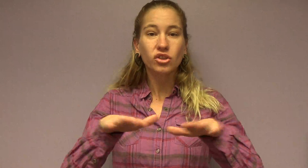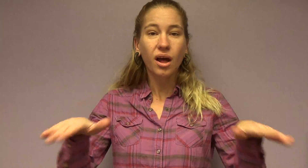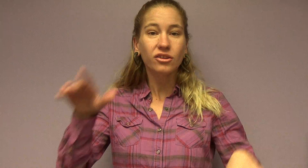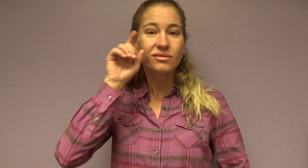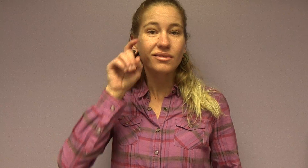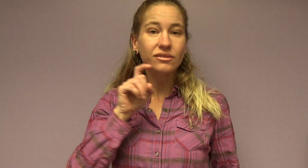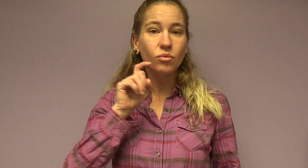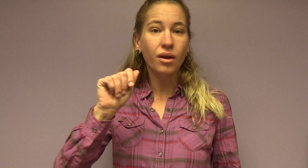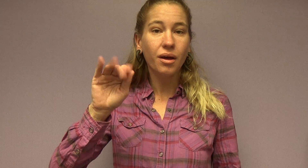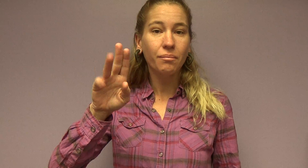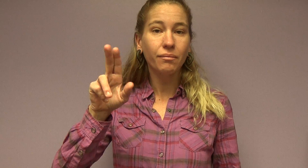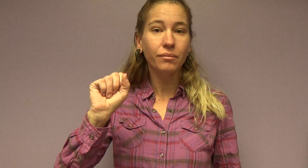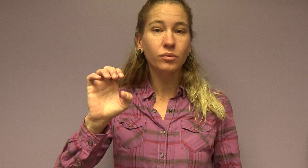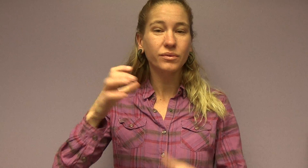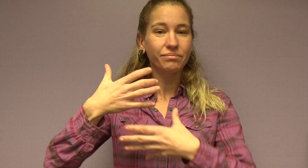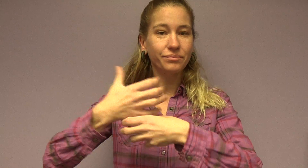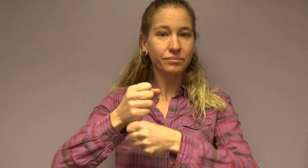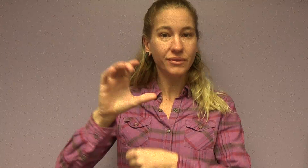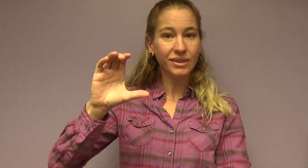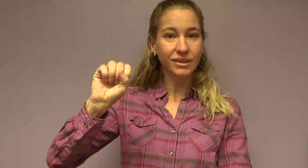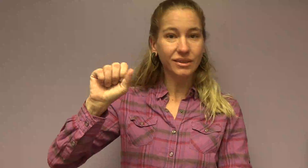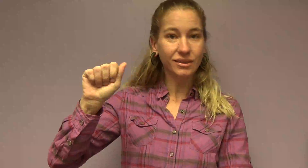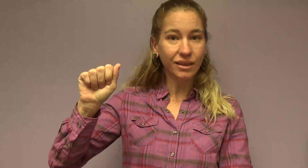Child sexual abuse, CSA.